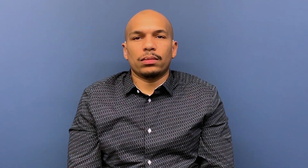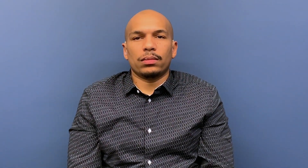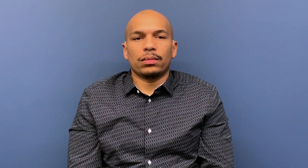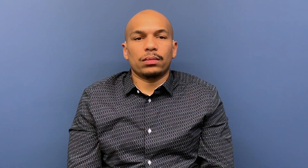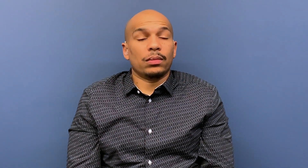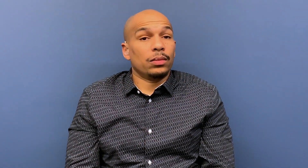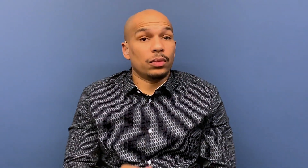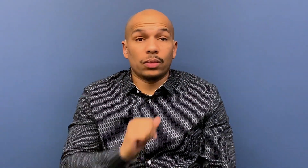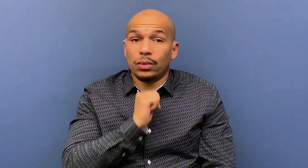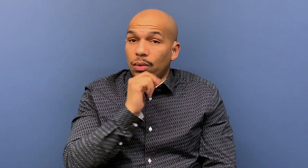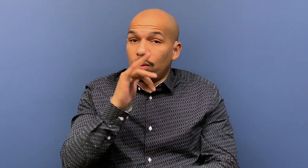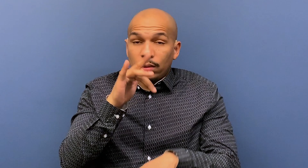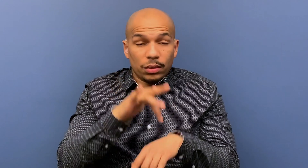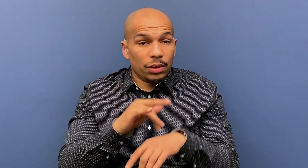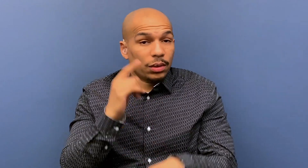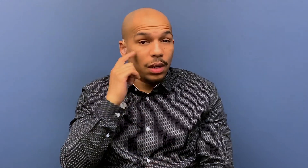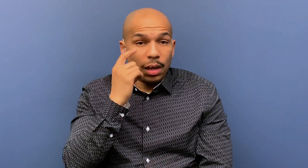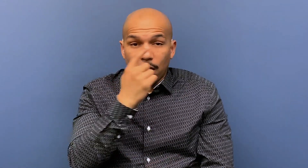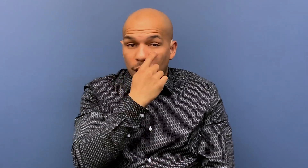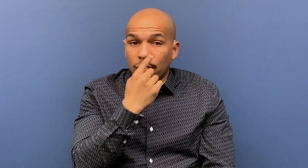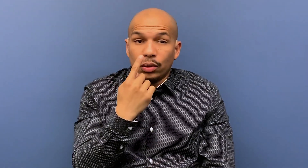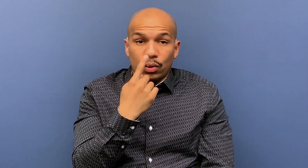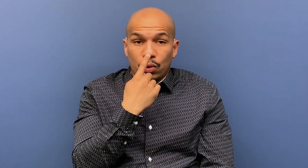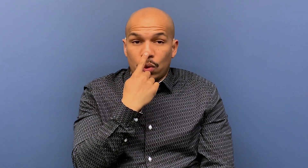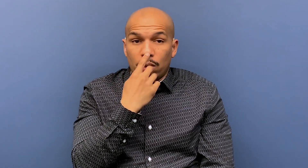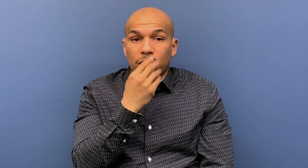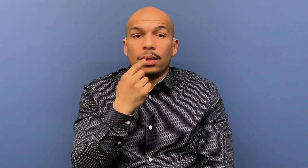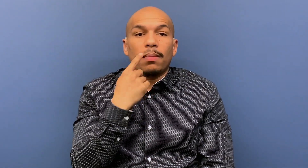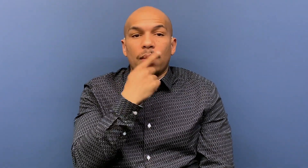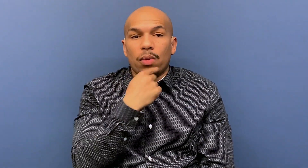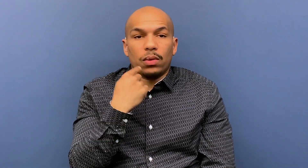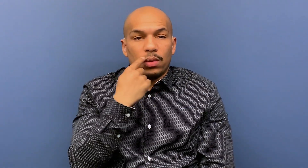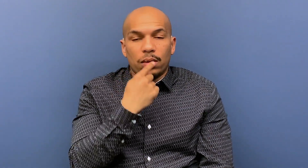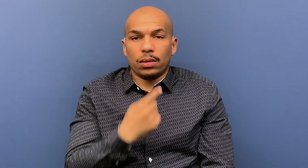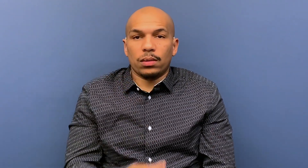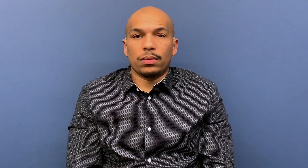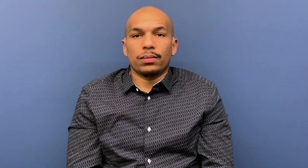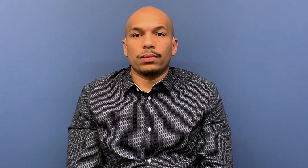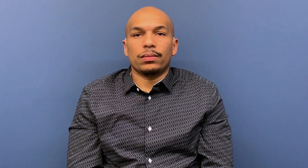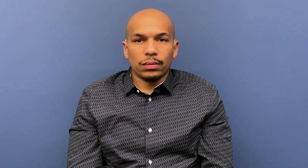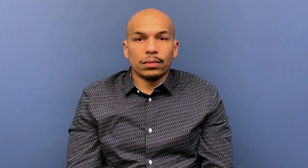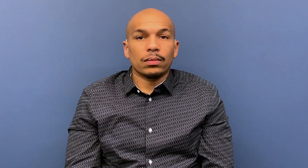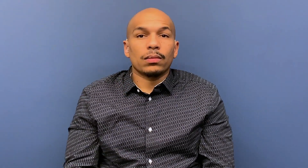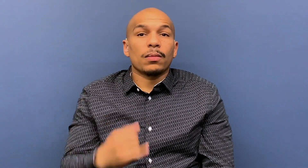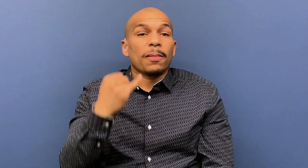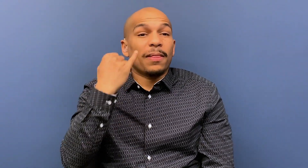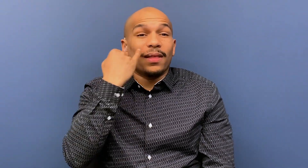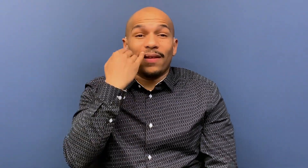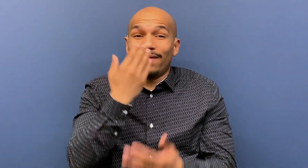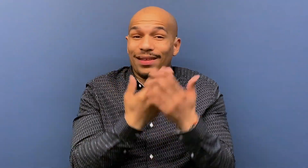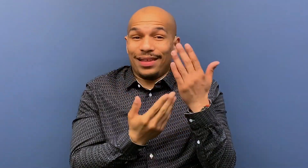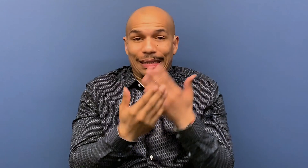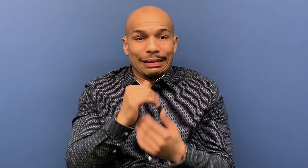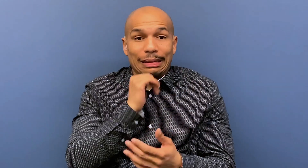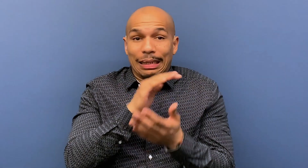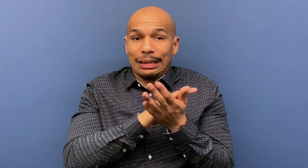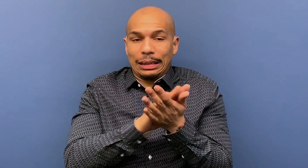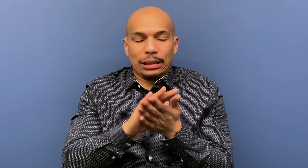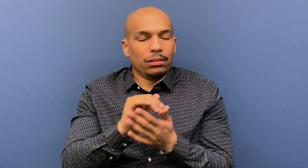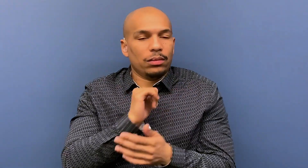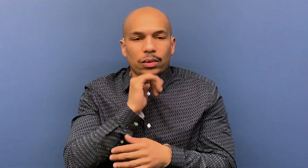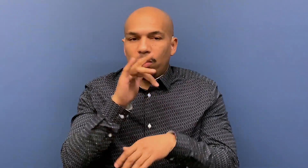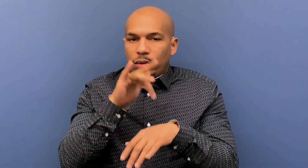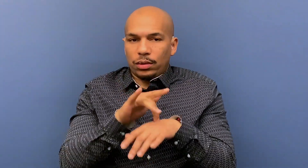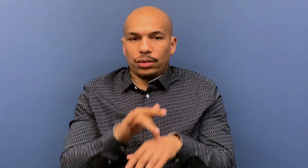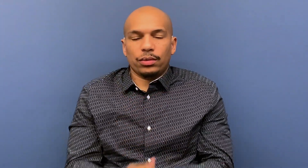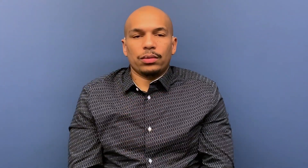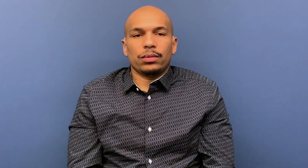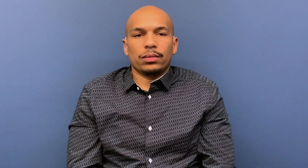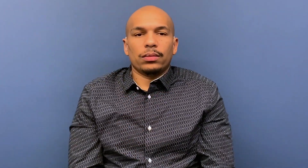Do not touch your eyes, nose, or mouth with unwashed hands.